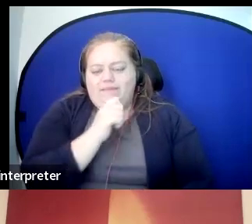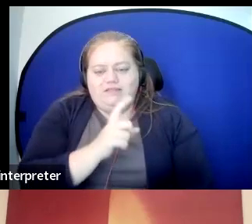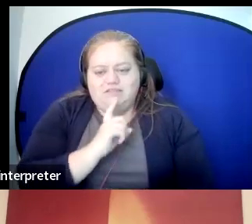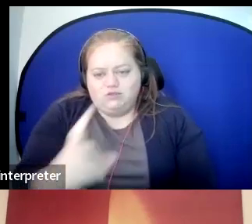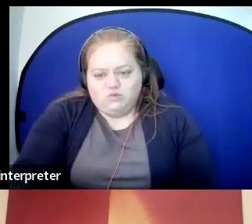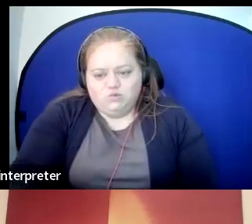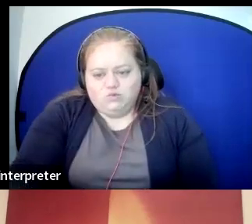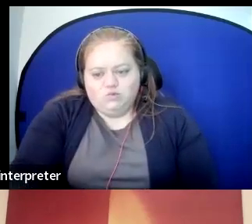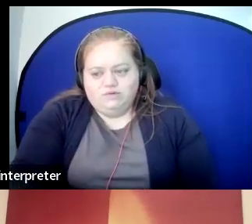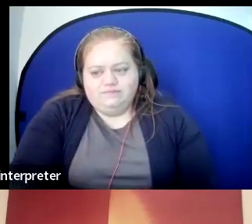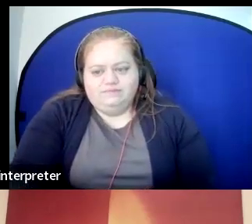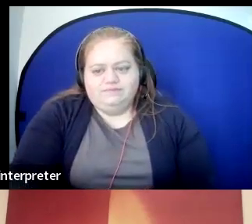There are blind and low vision people